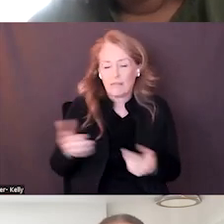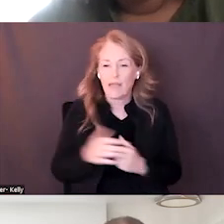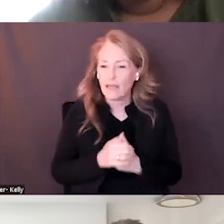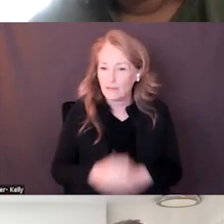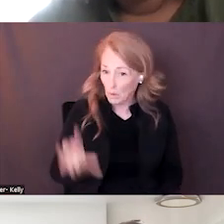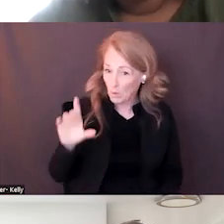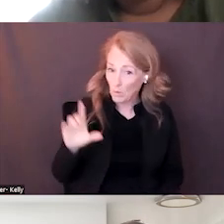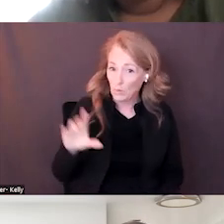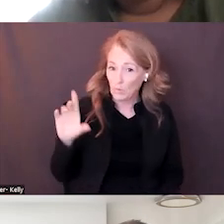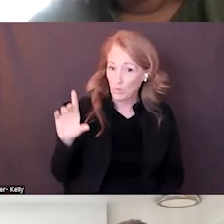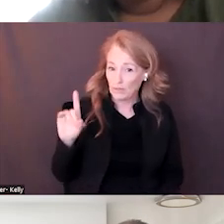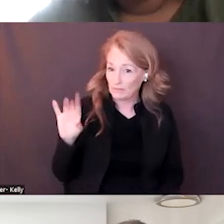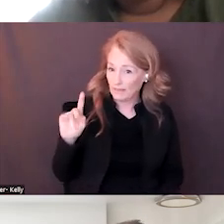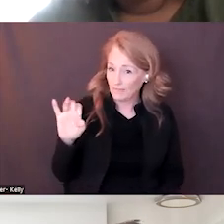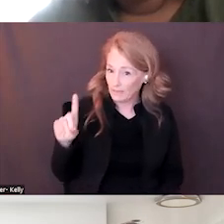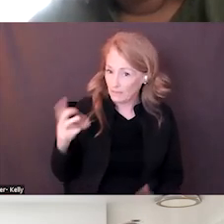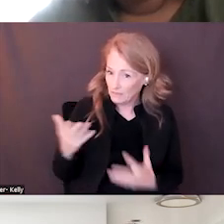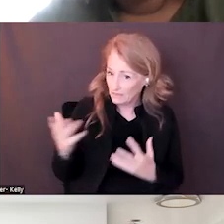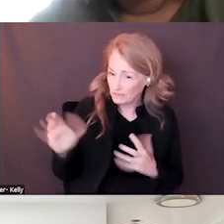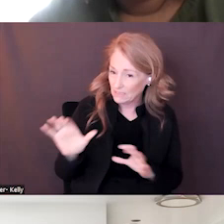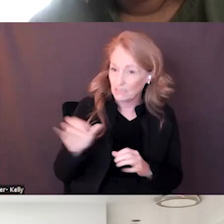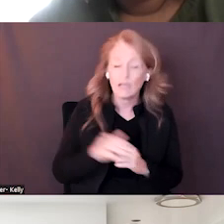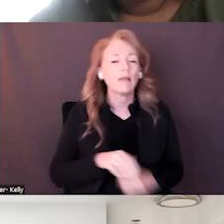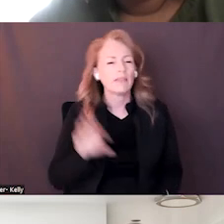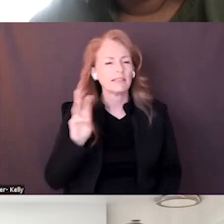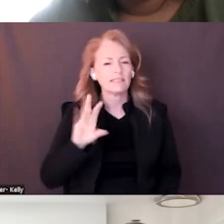THE 65% INCLUDES -- THIS IS FOR ALL OF THE CRISIS FACILITIES IN